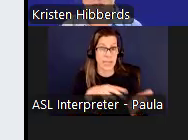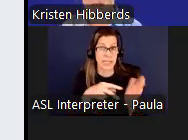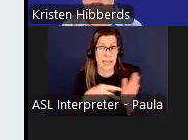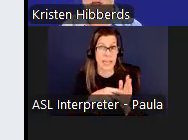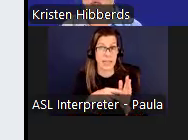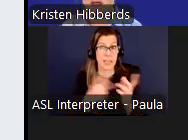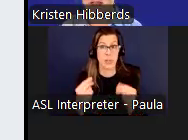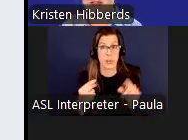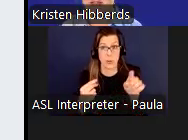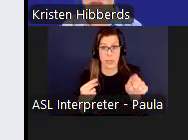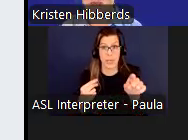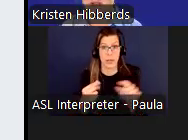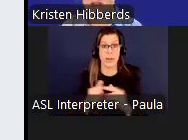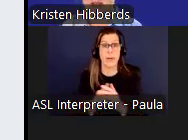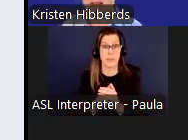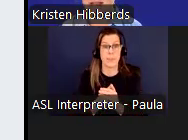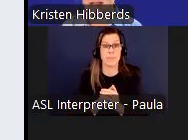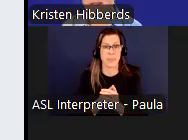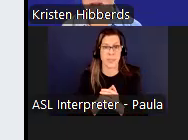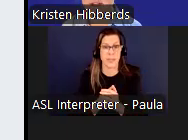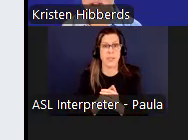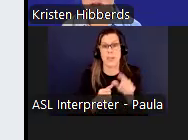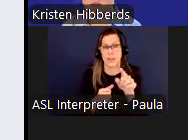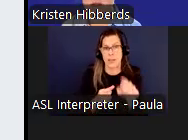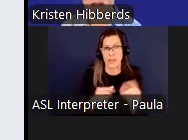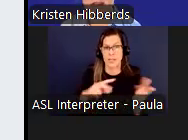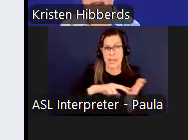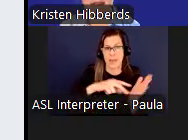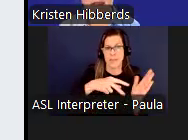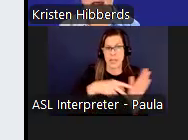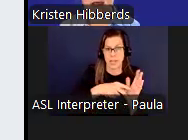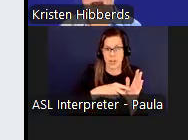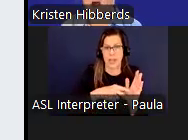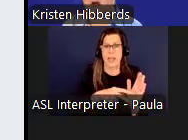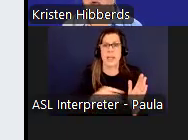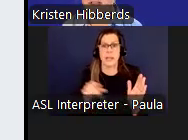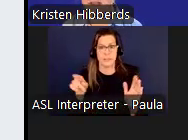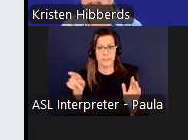to align this definition with our risk of serious harm,